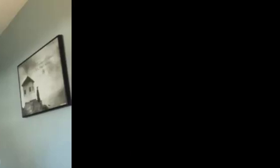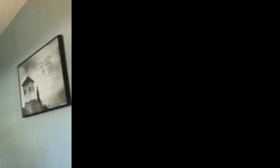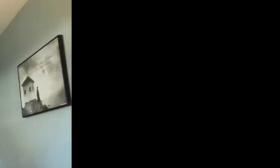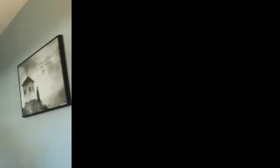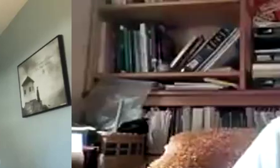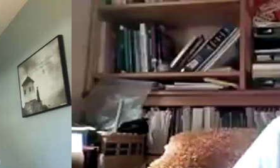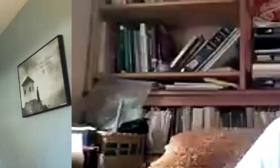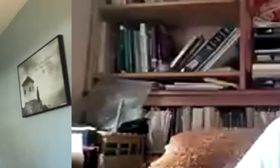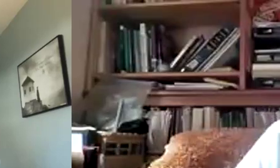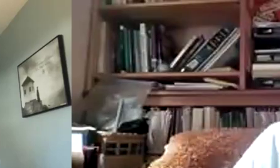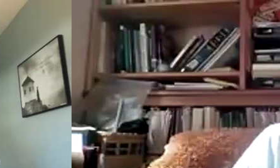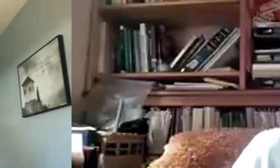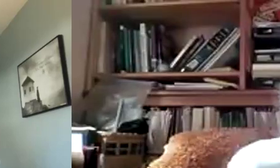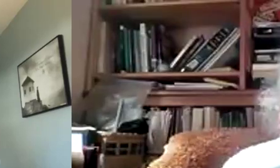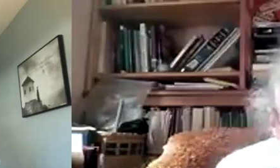Rebecca /APRIL: And I will go ahead and end the meeting.